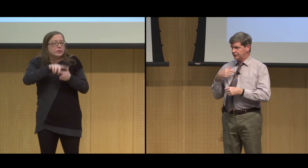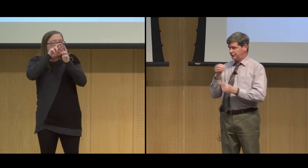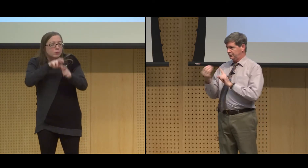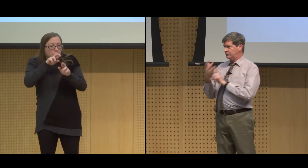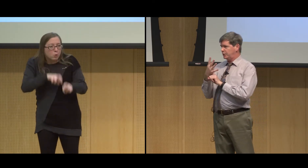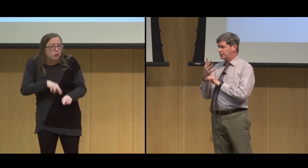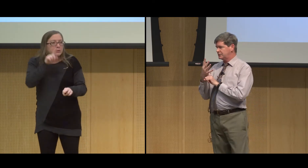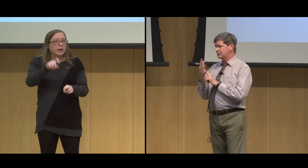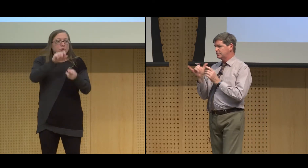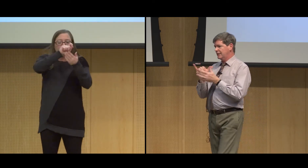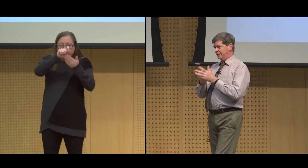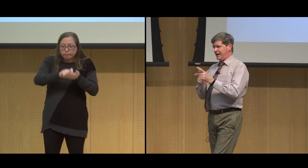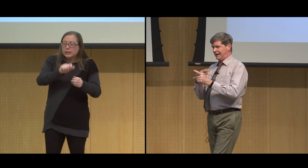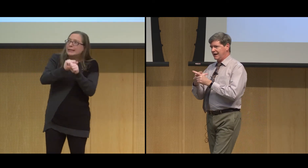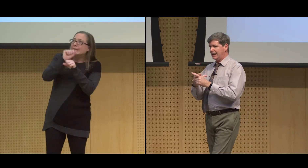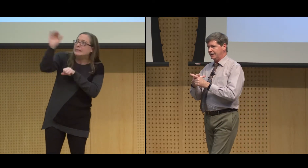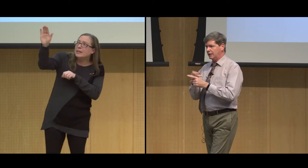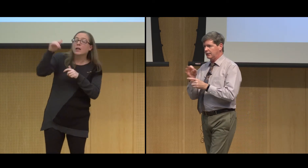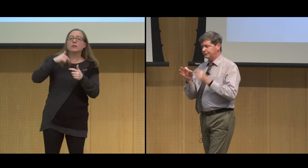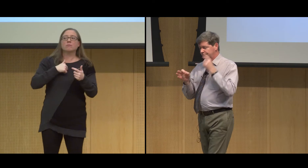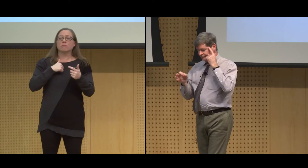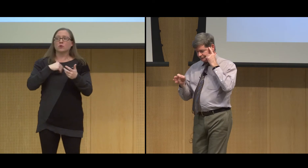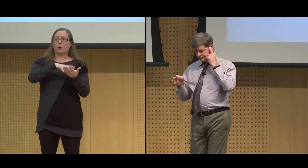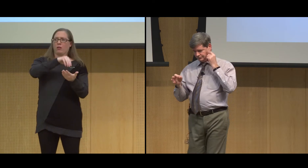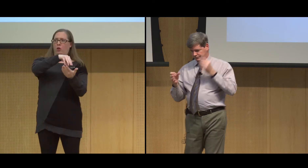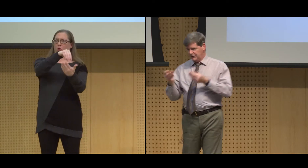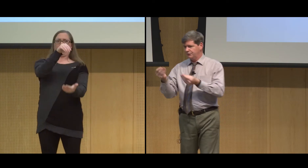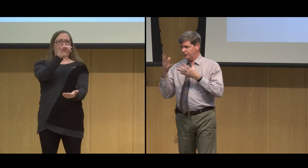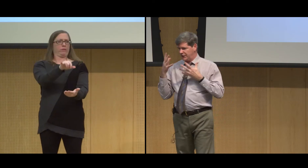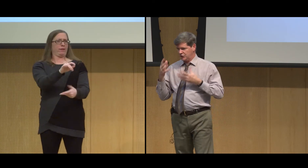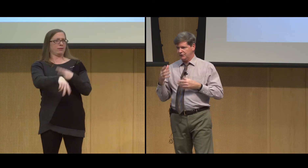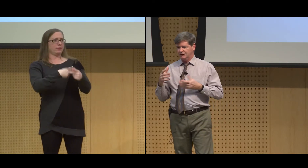So I was exposed to that kind of information